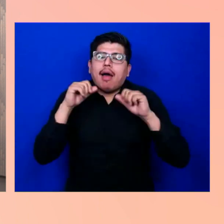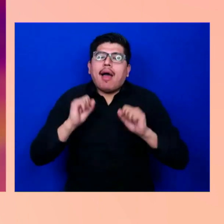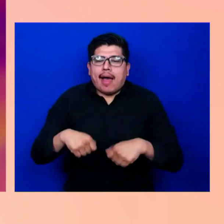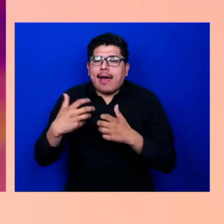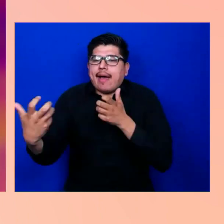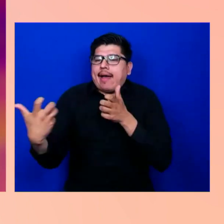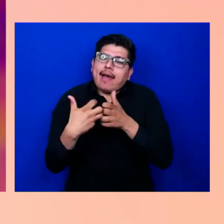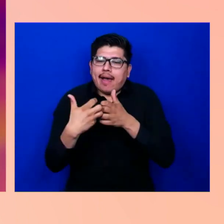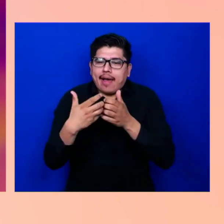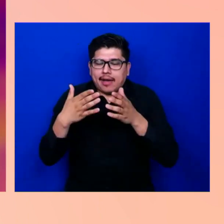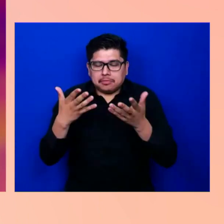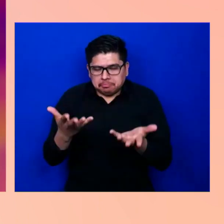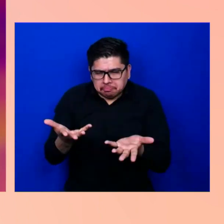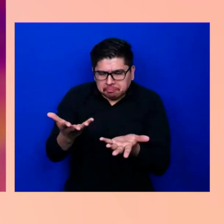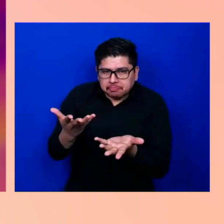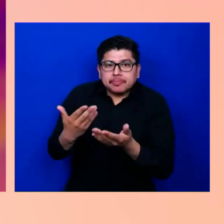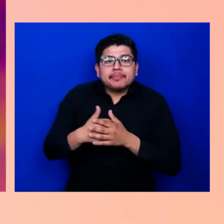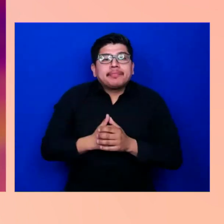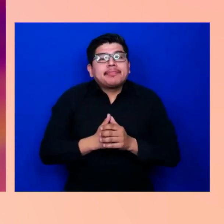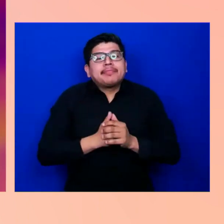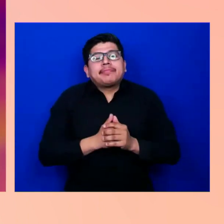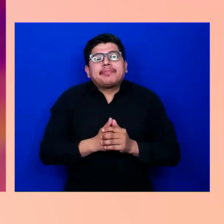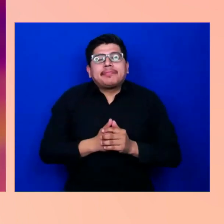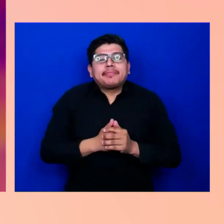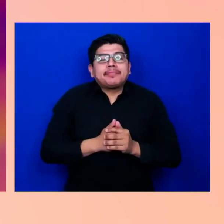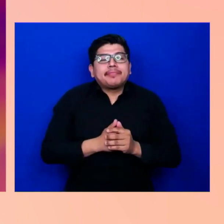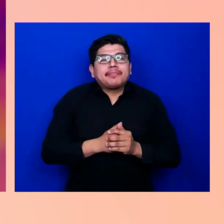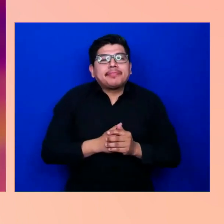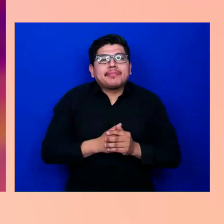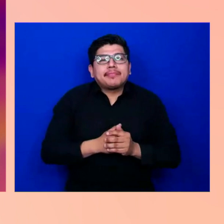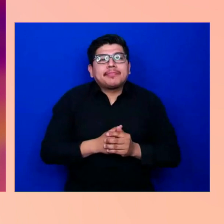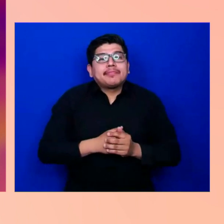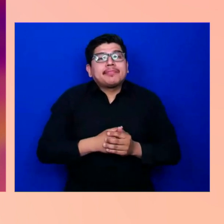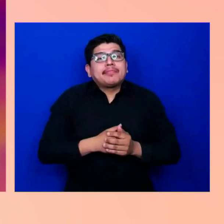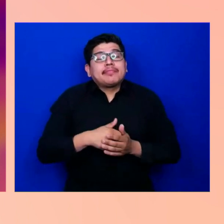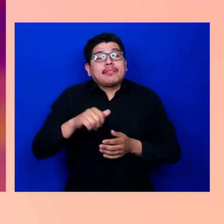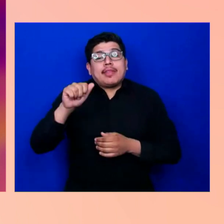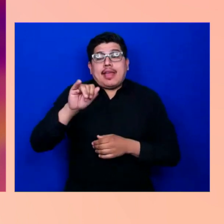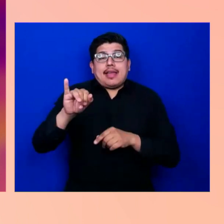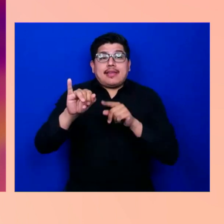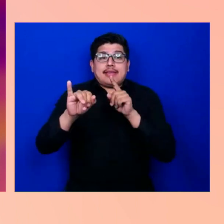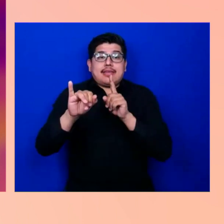With AI dominating the news cycle lately, and a lot of focus on AI for good,